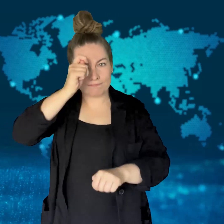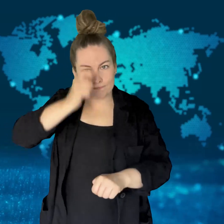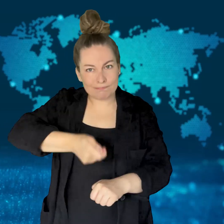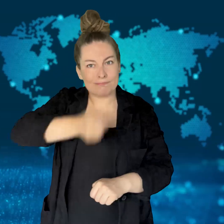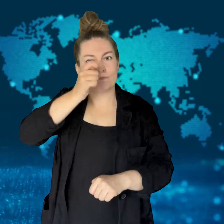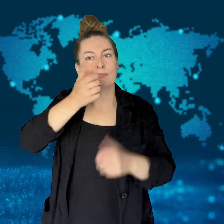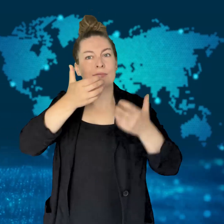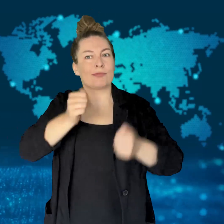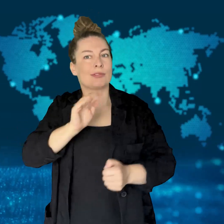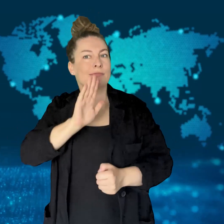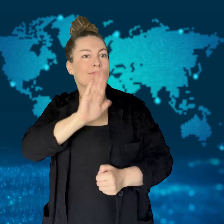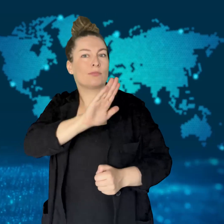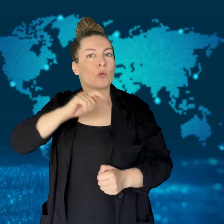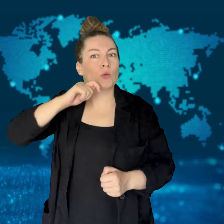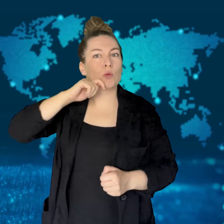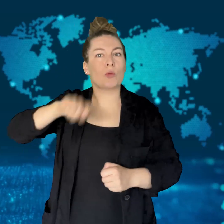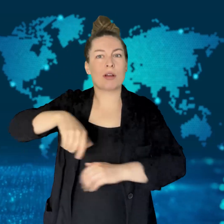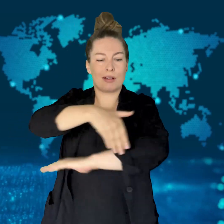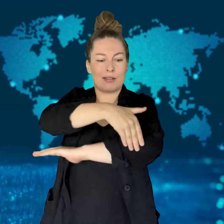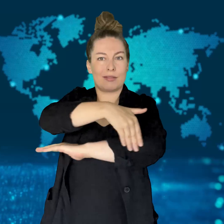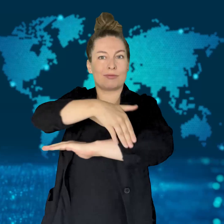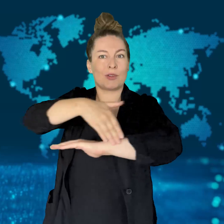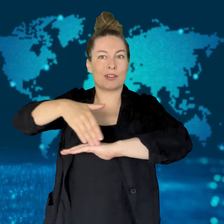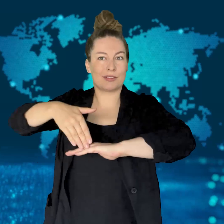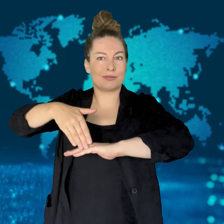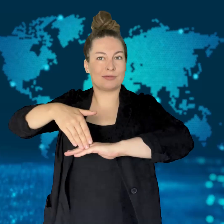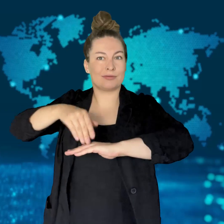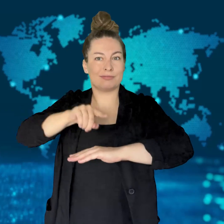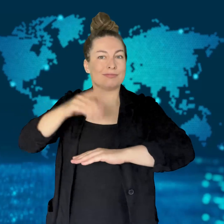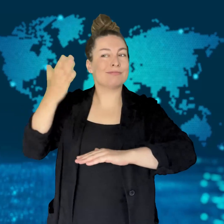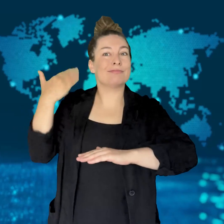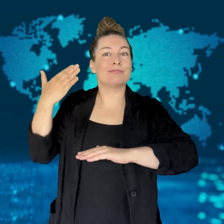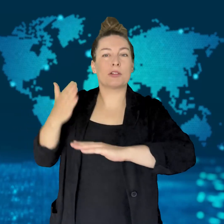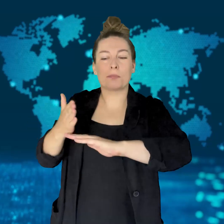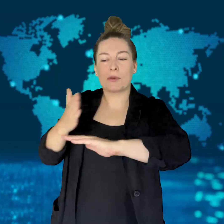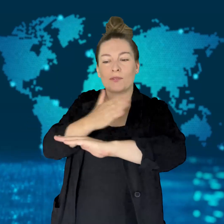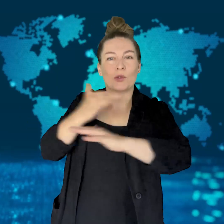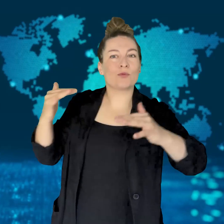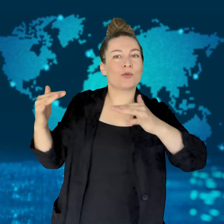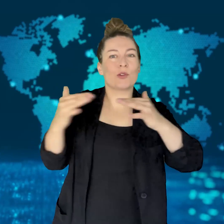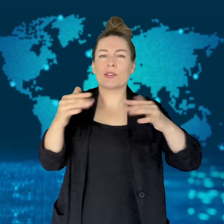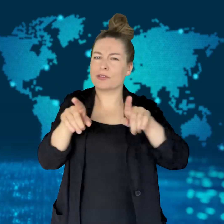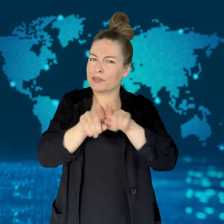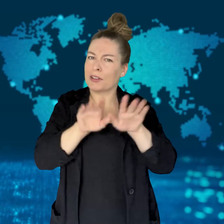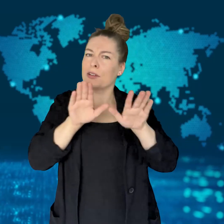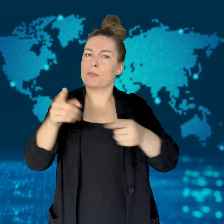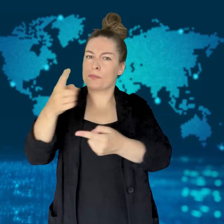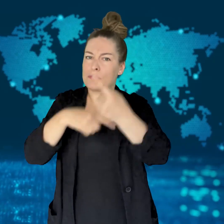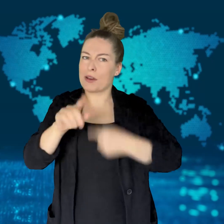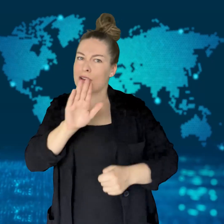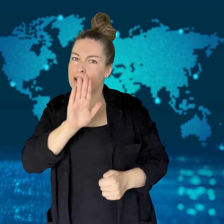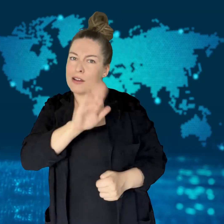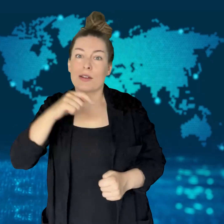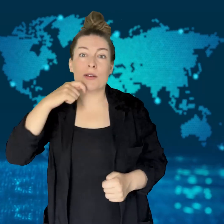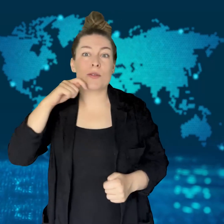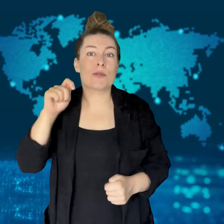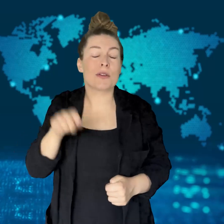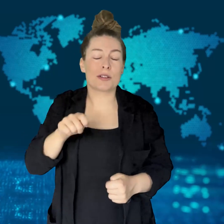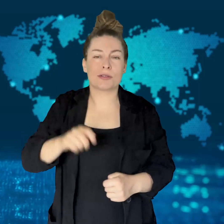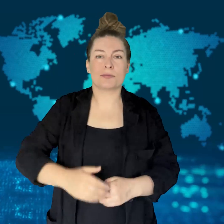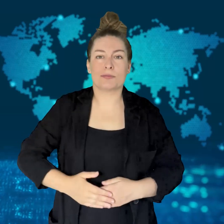and respecting the borders of Ukraine that existed before the war.